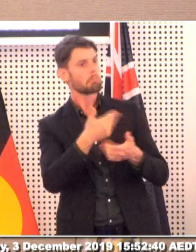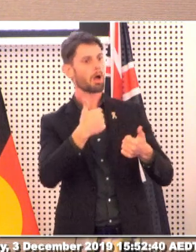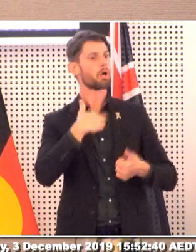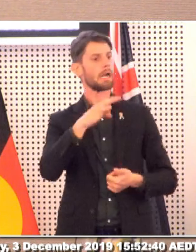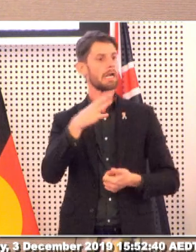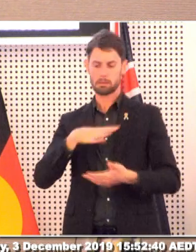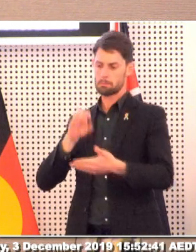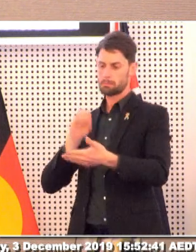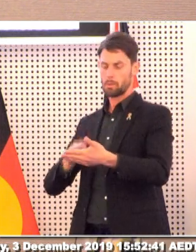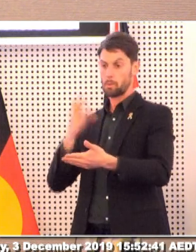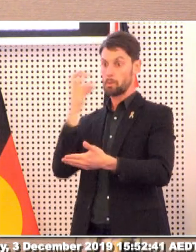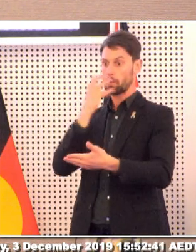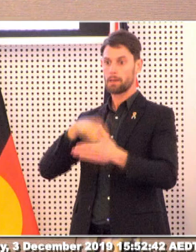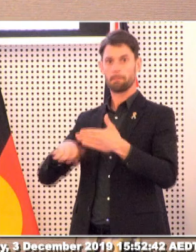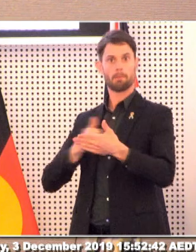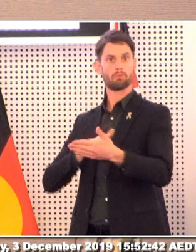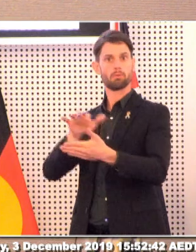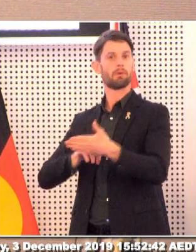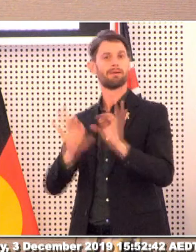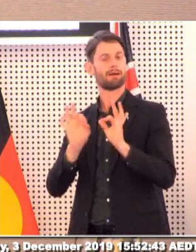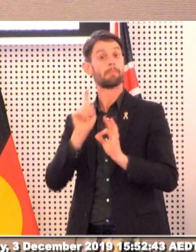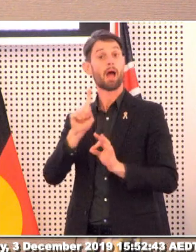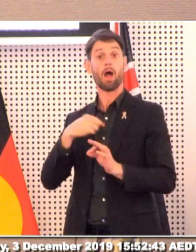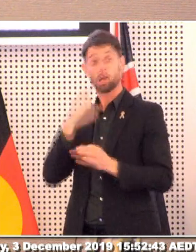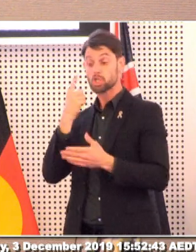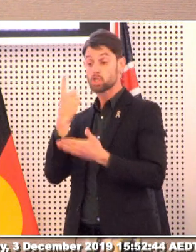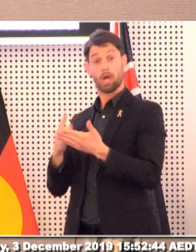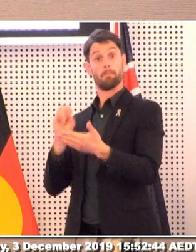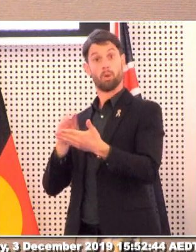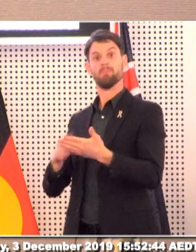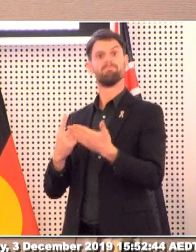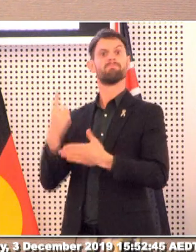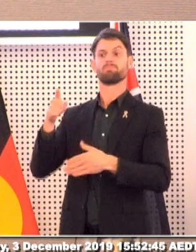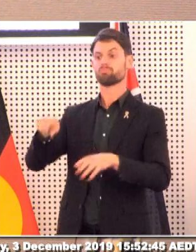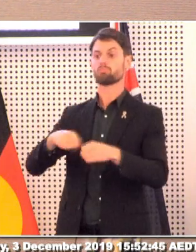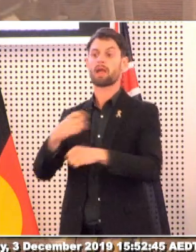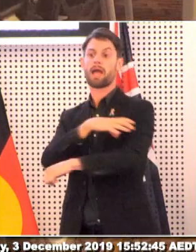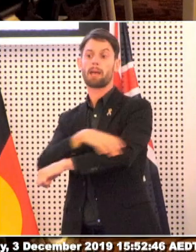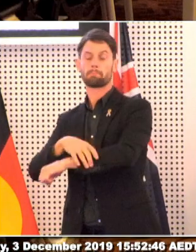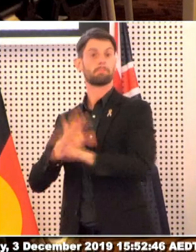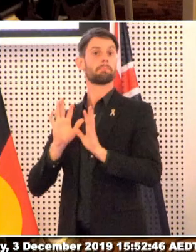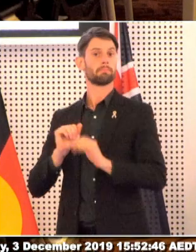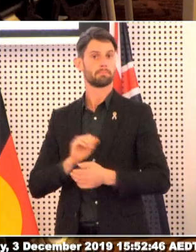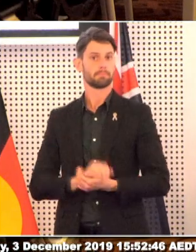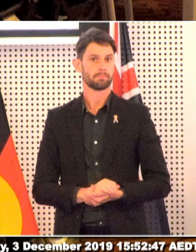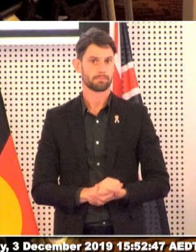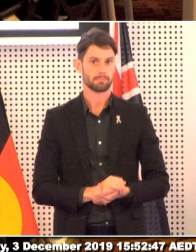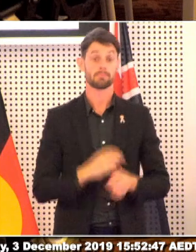But you’d report that a resident did have a broken arm. And in terms of your engagement with the staff, have they, in